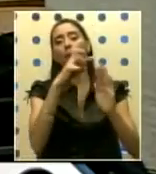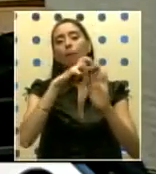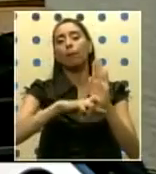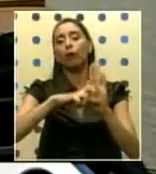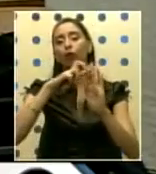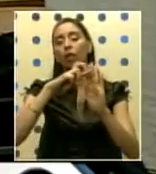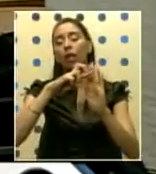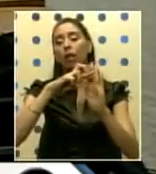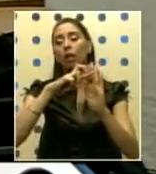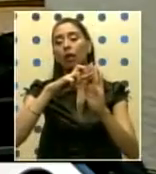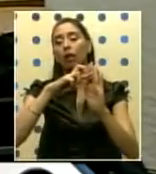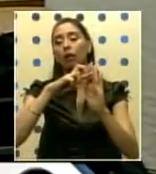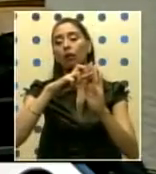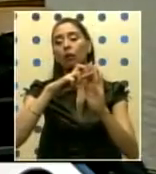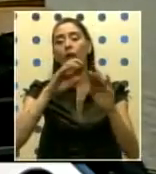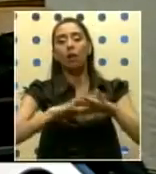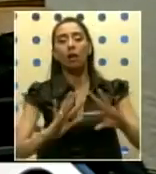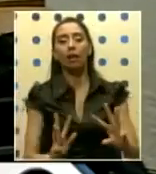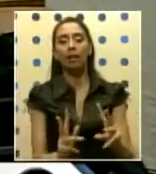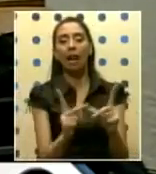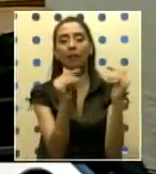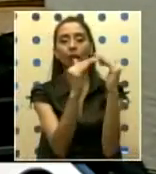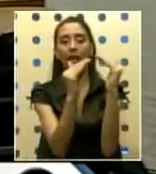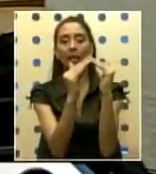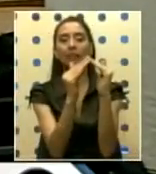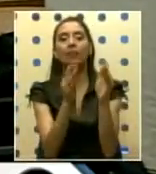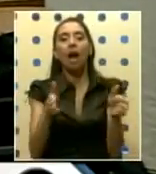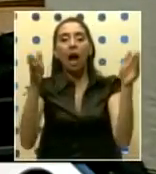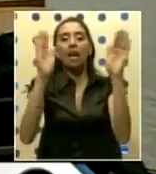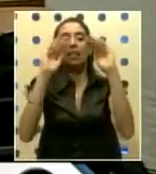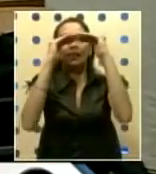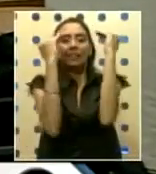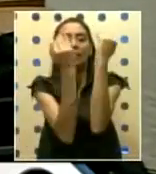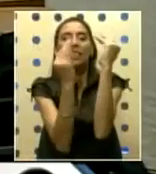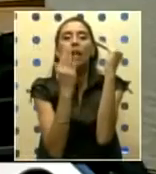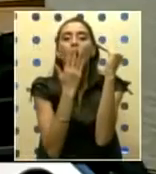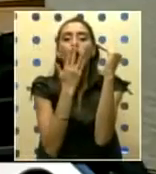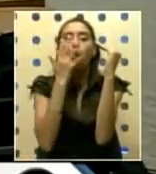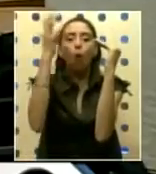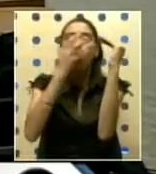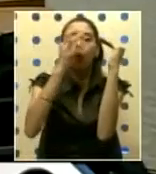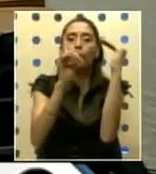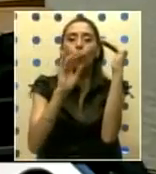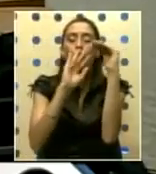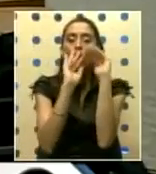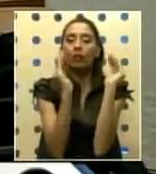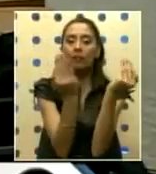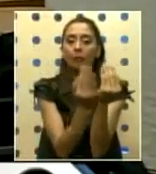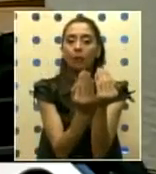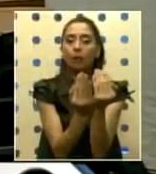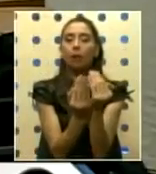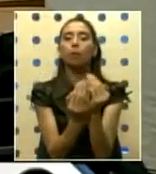that bring heating and thermal insulation to homes, because, simply put, they don't have the information